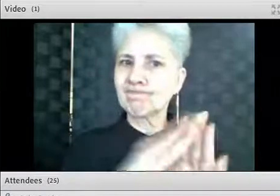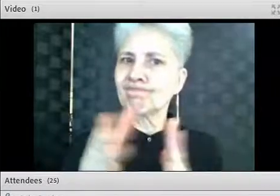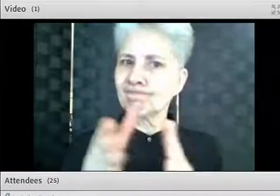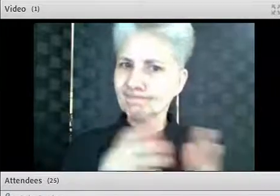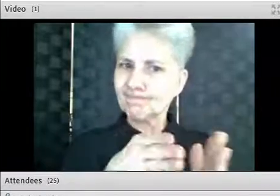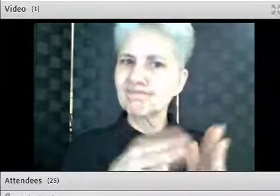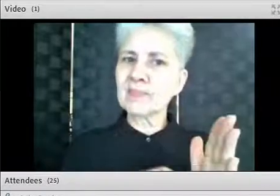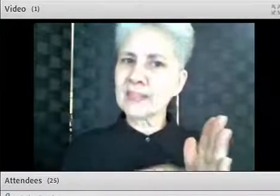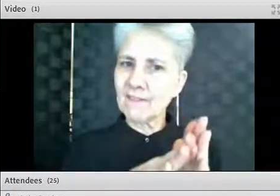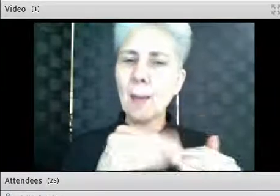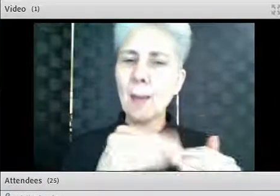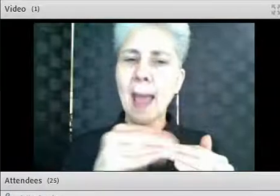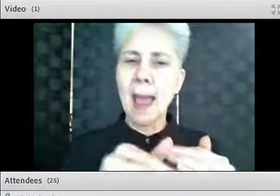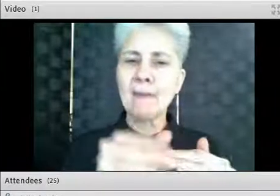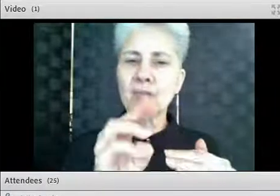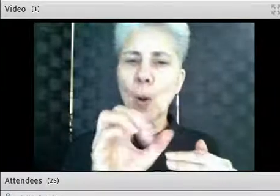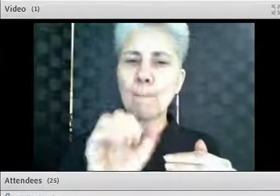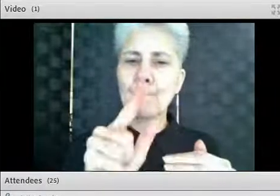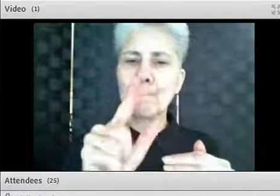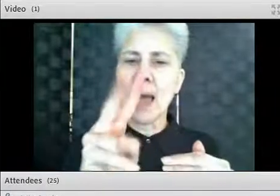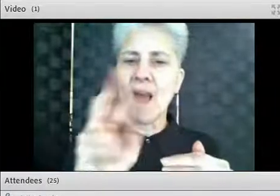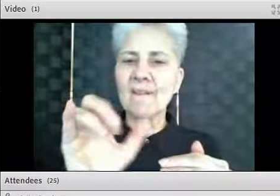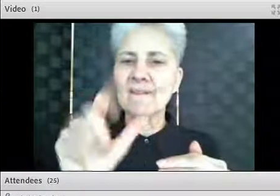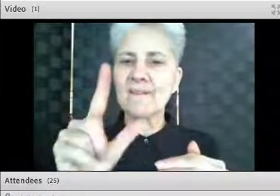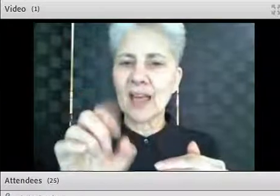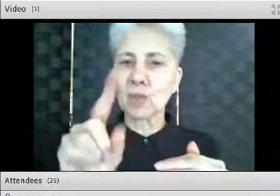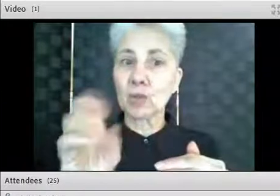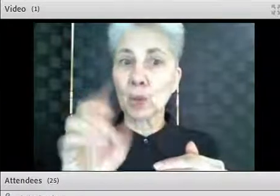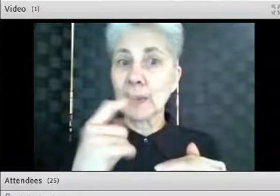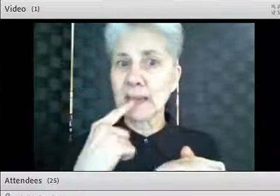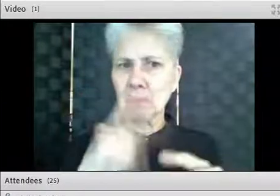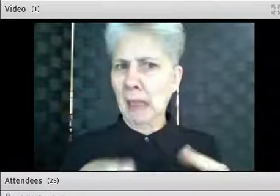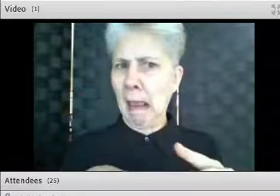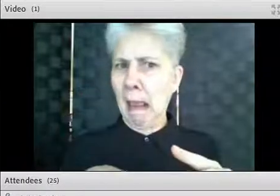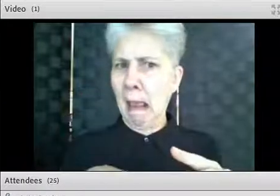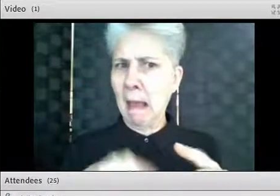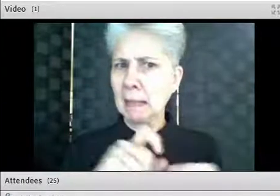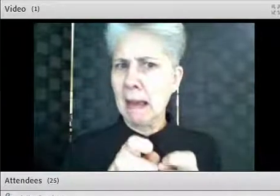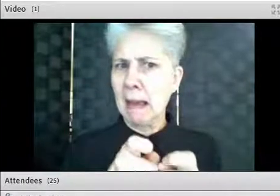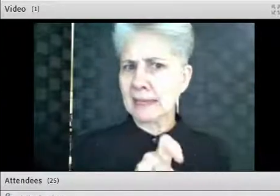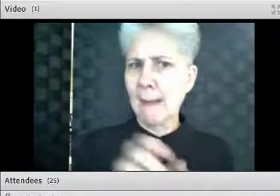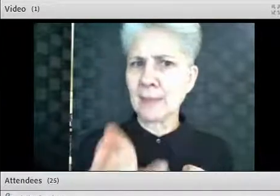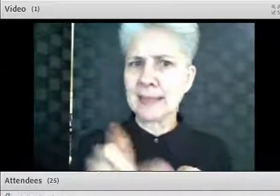said that they could not adapt his decimal classification,